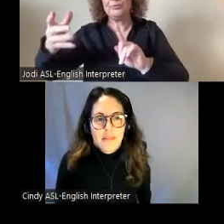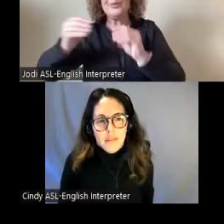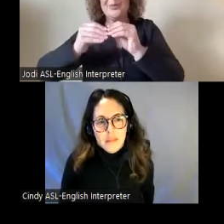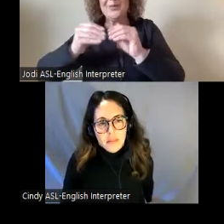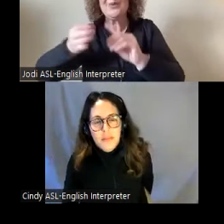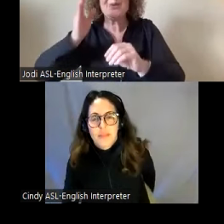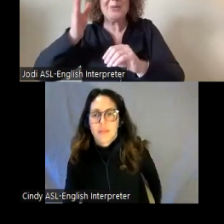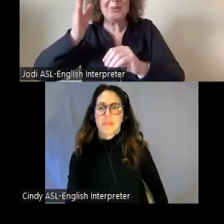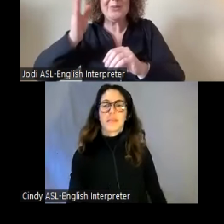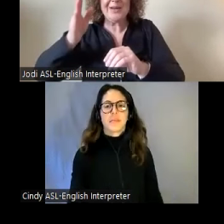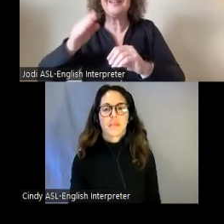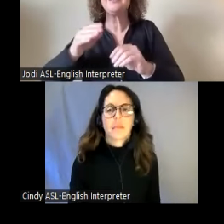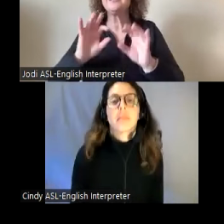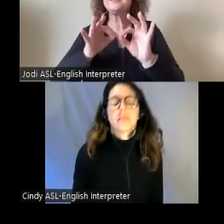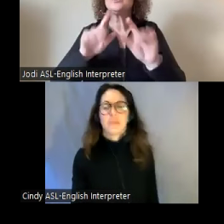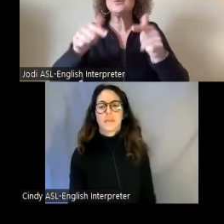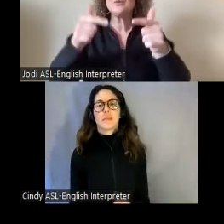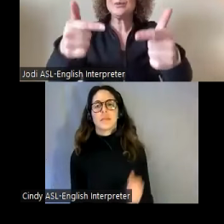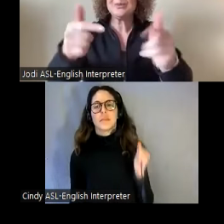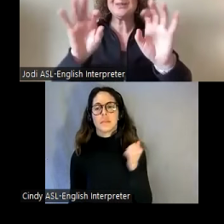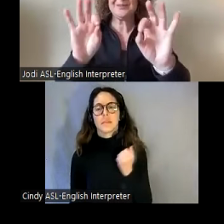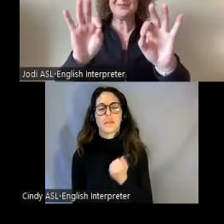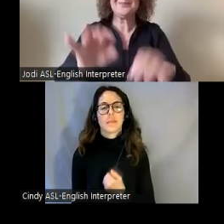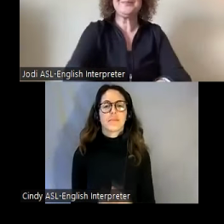95 is for airborne, the small microns that we talked